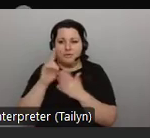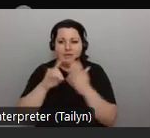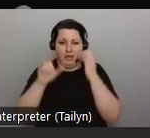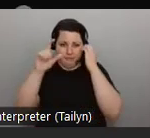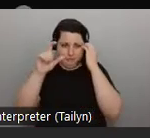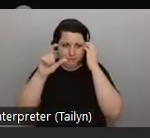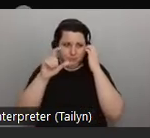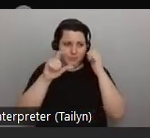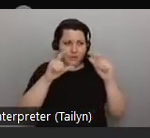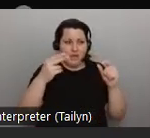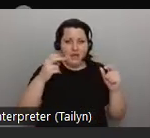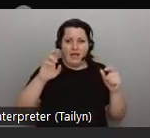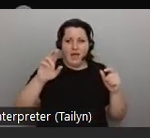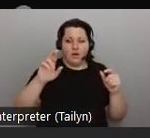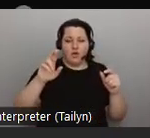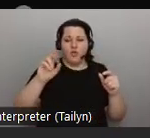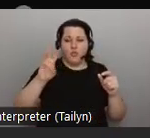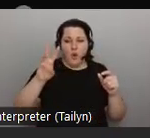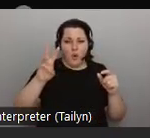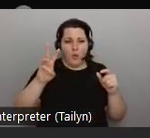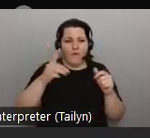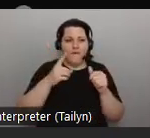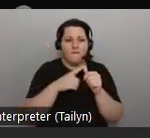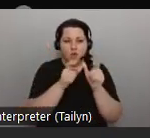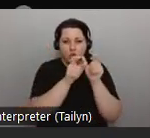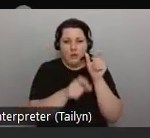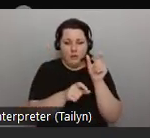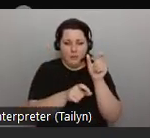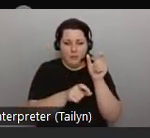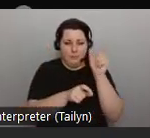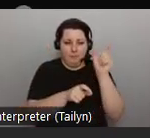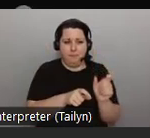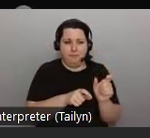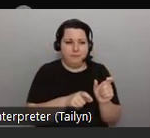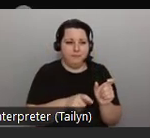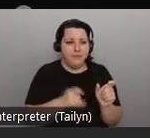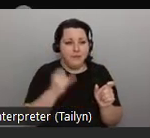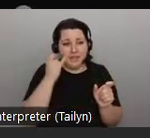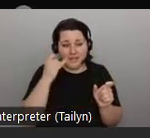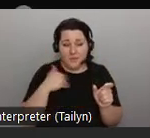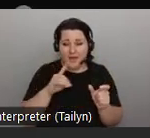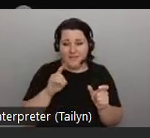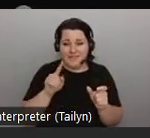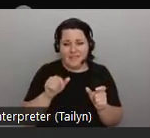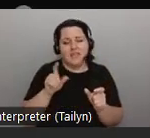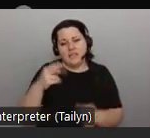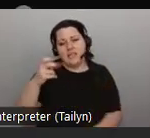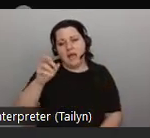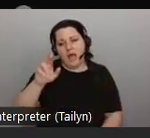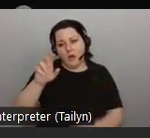Here's where you can select header row in first column.